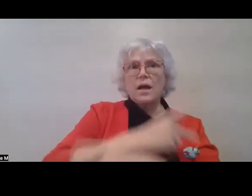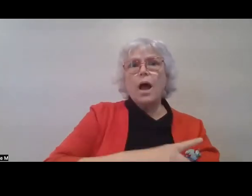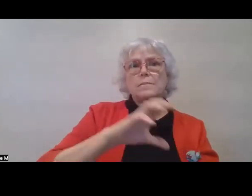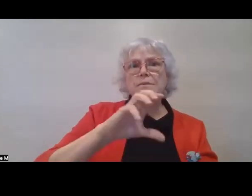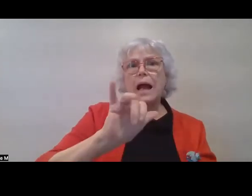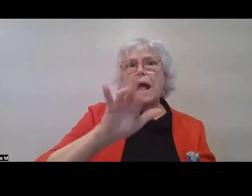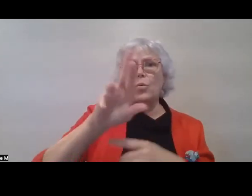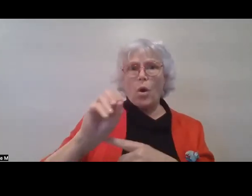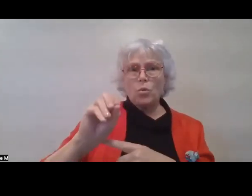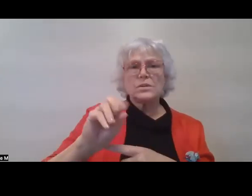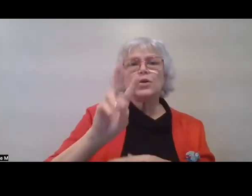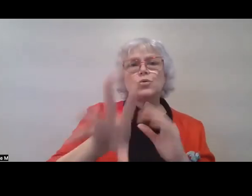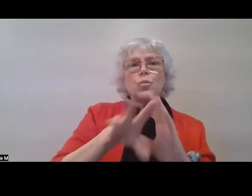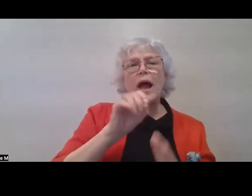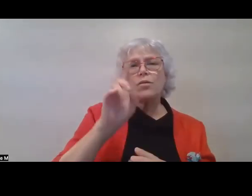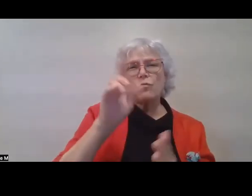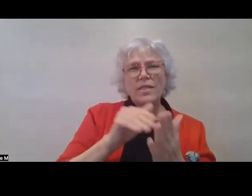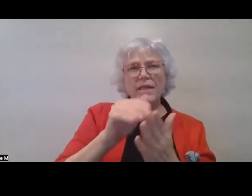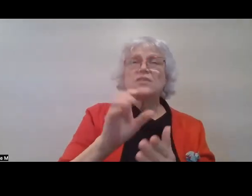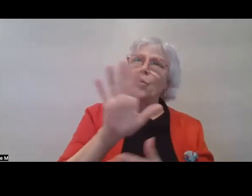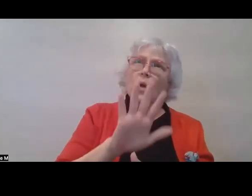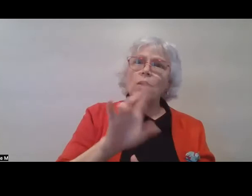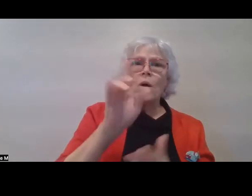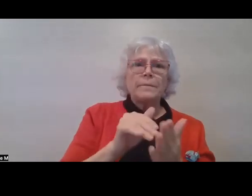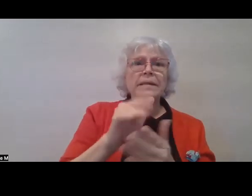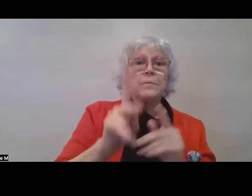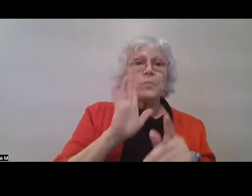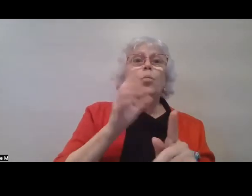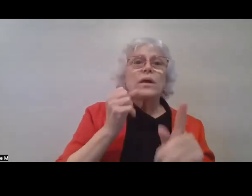of a thousand, or nearly 1 billion people, will develop health issues as a result of air